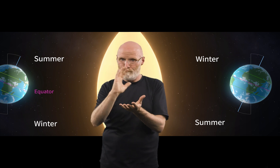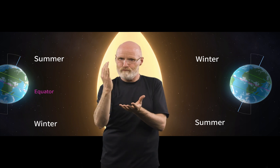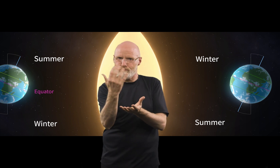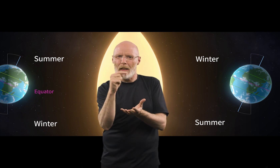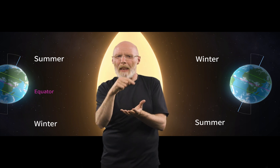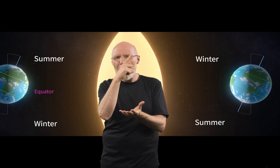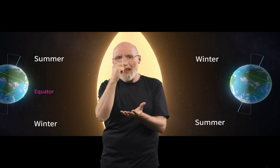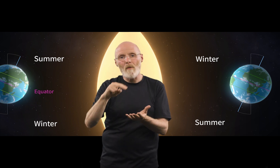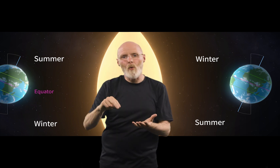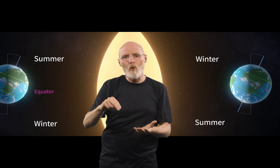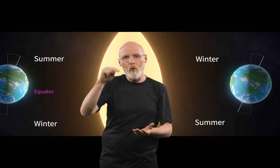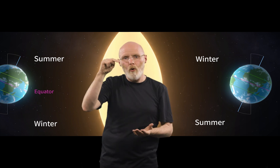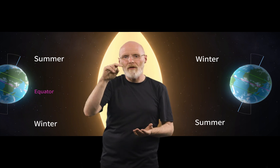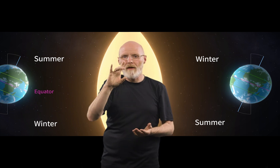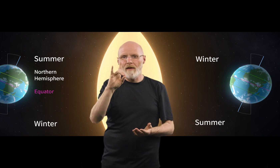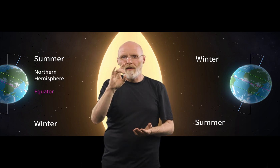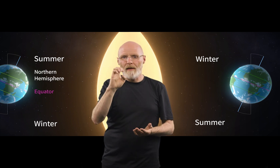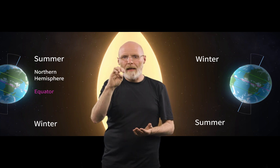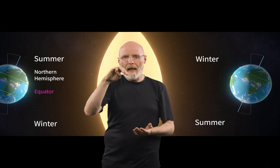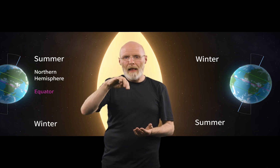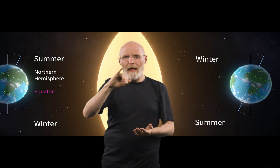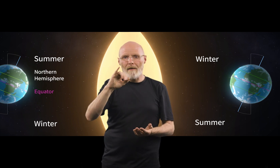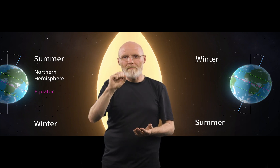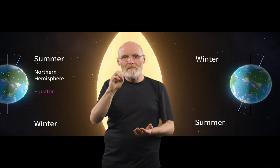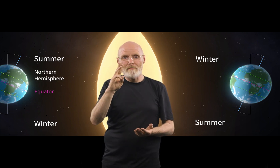the Northern Hemisphere.